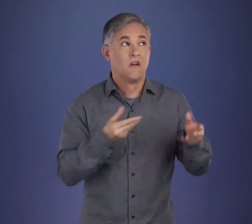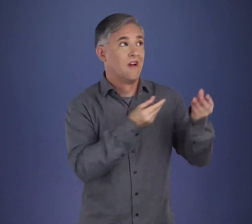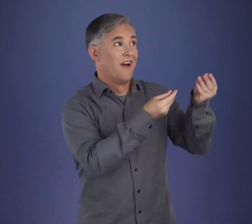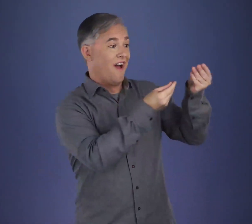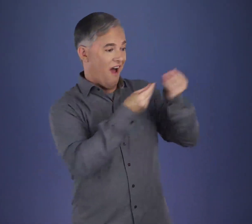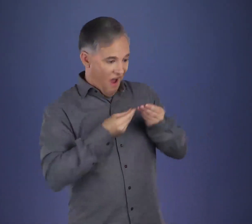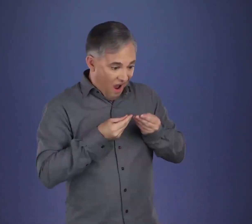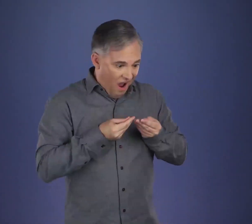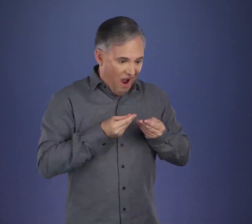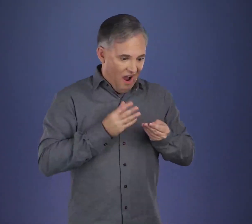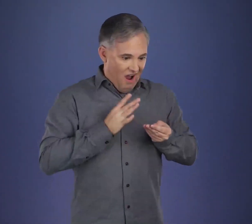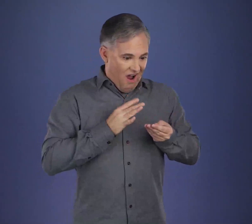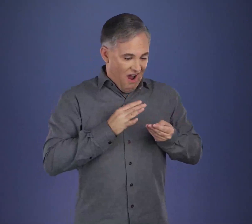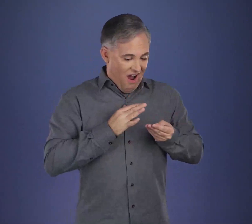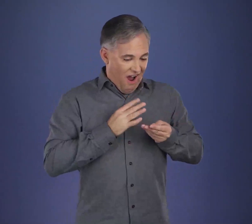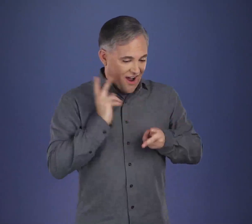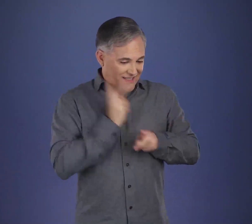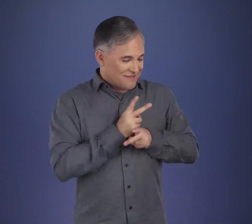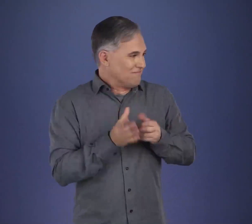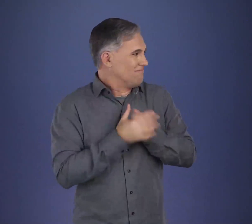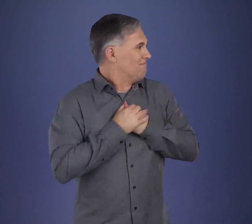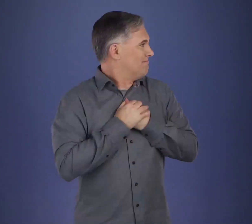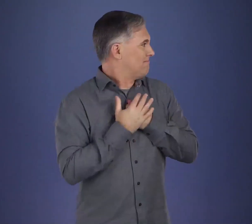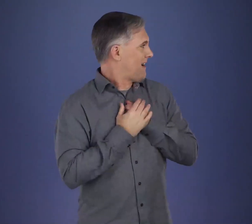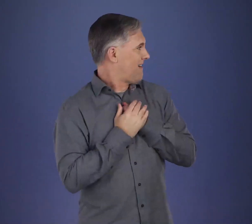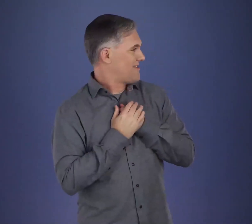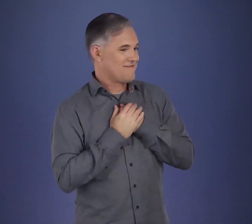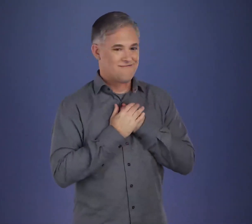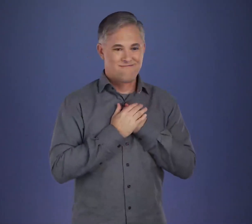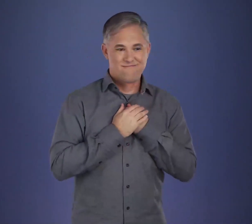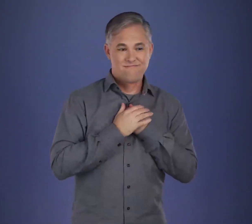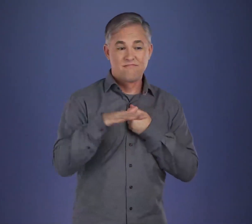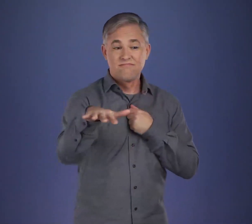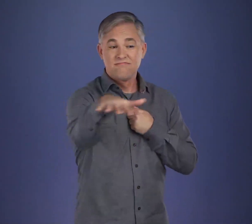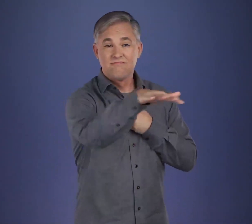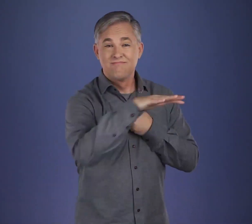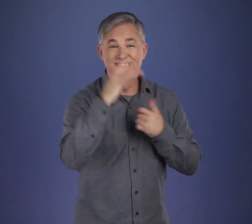there is unremitting danger to our own lives and sanity.